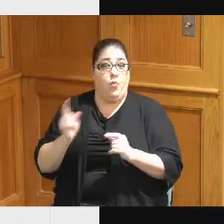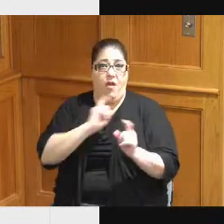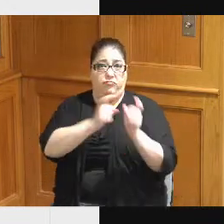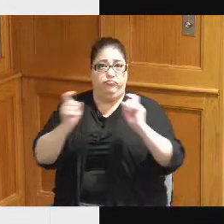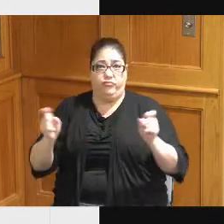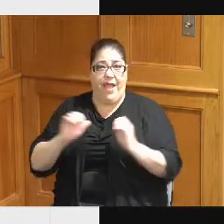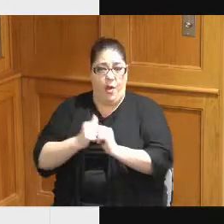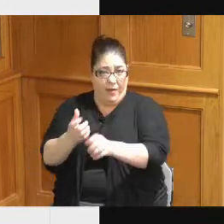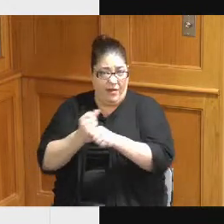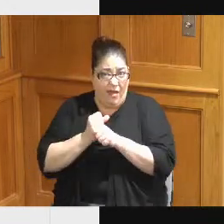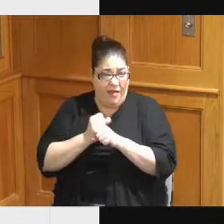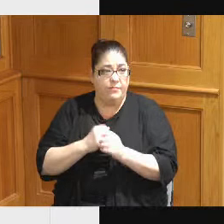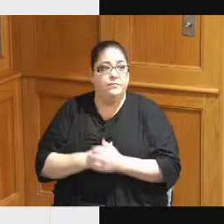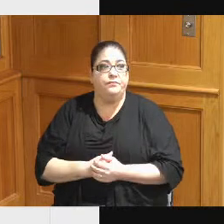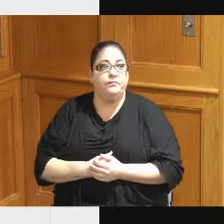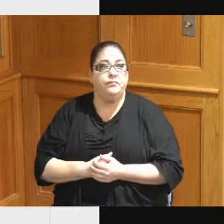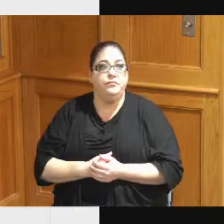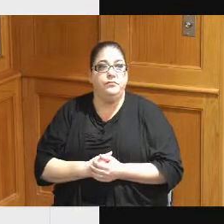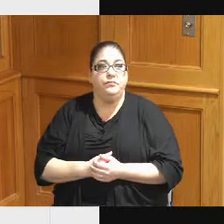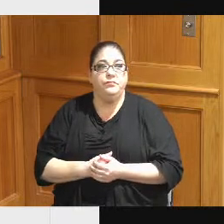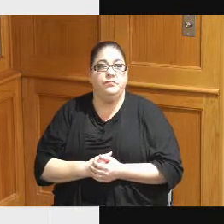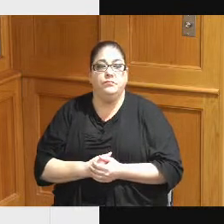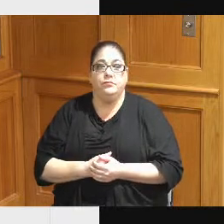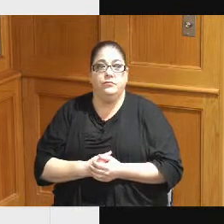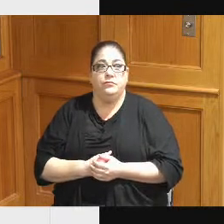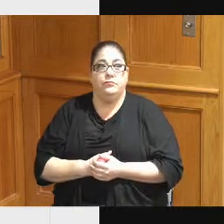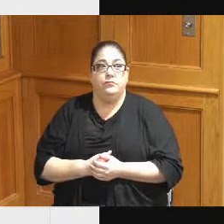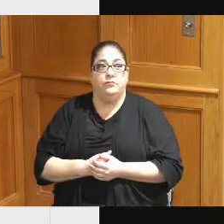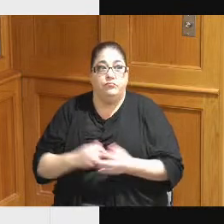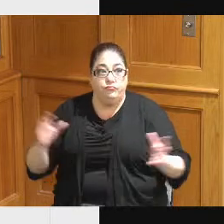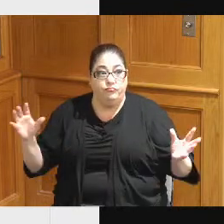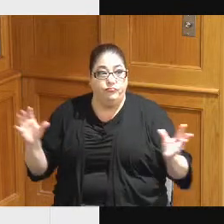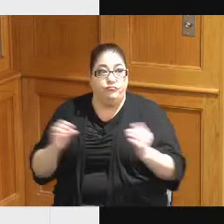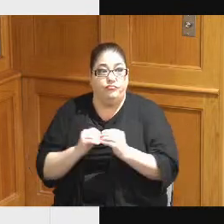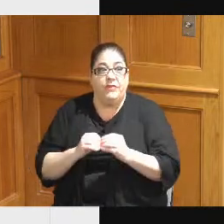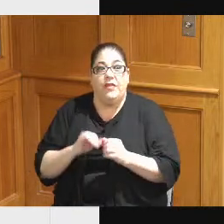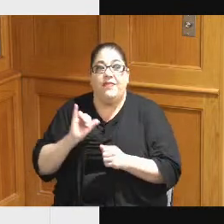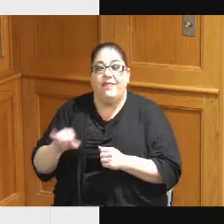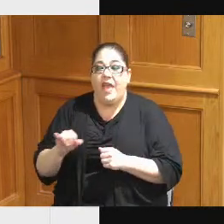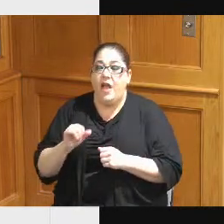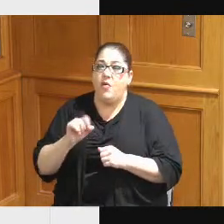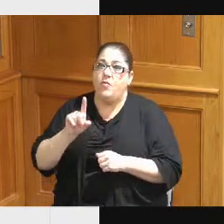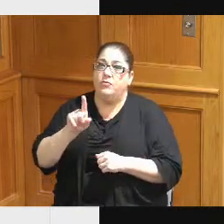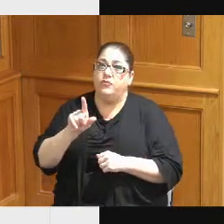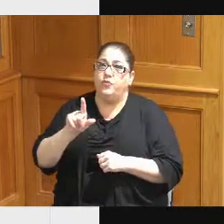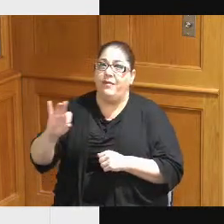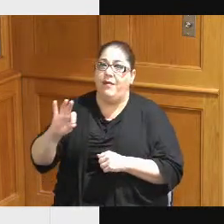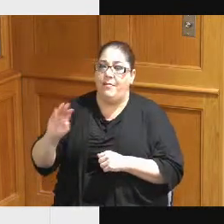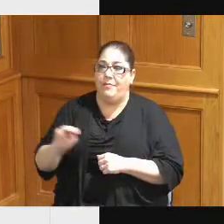so this is how much money we're we're talking about so we receive just over 29 million dollars